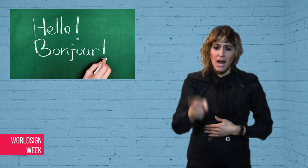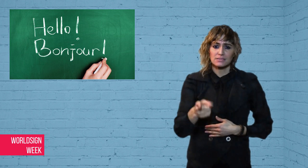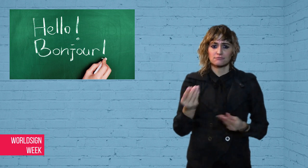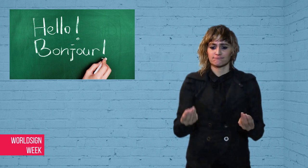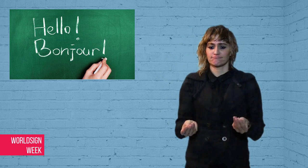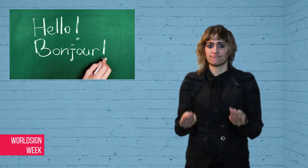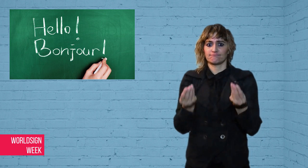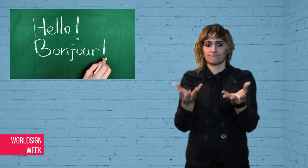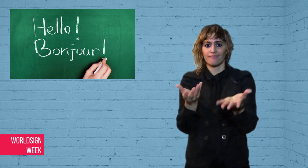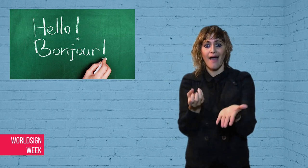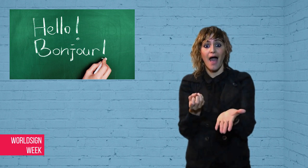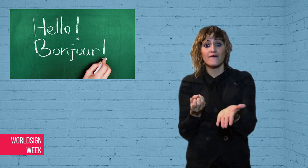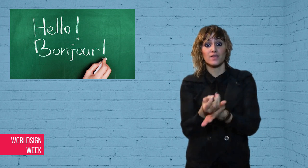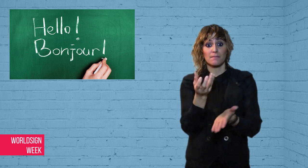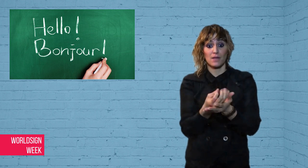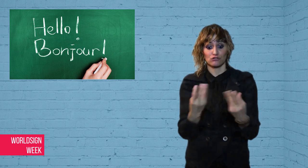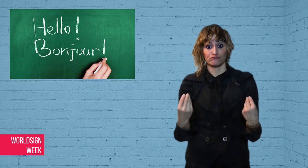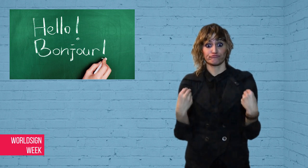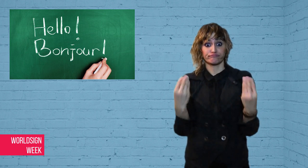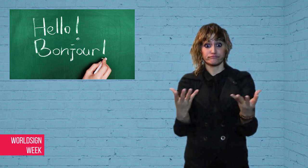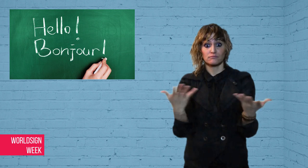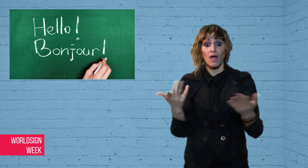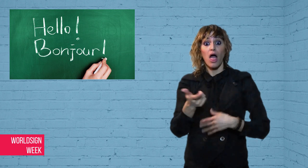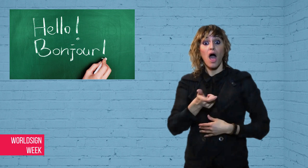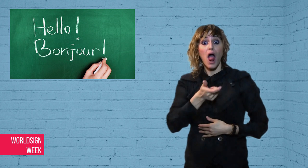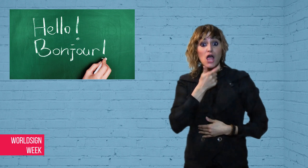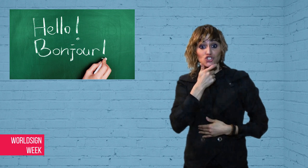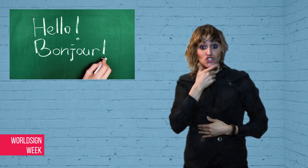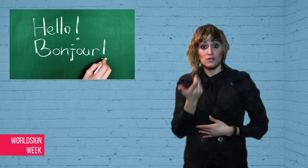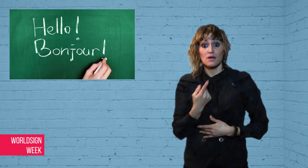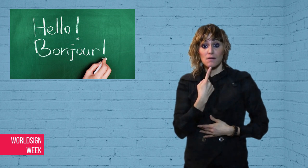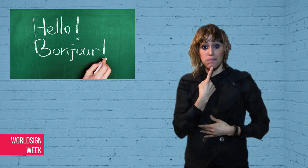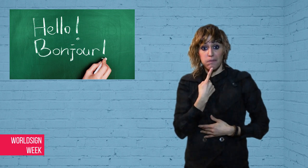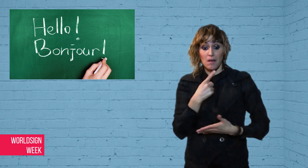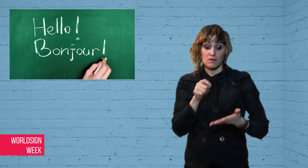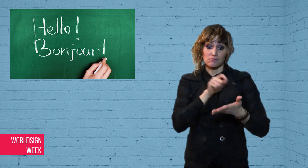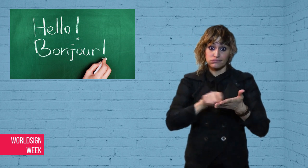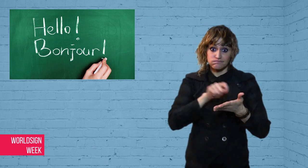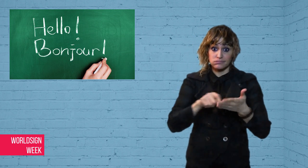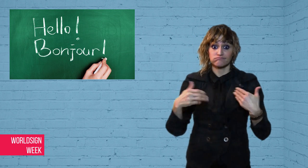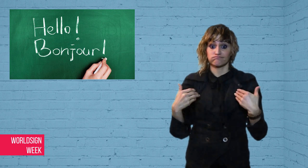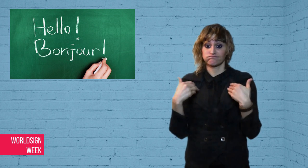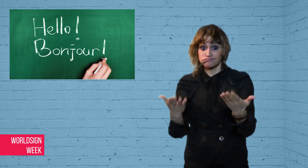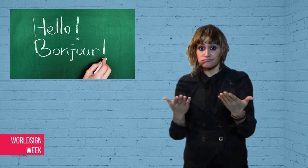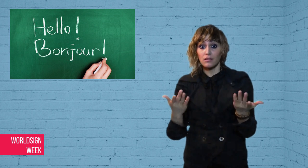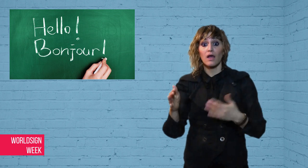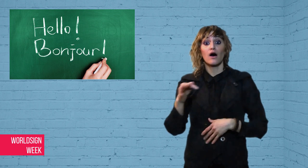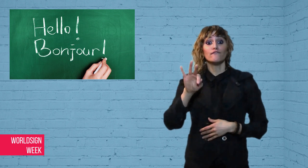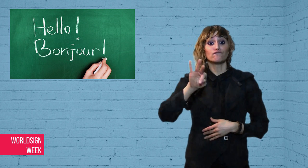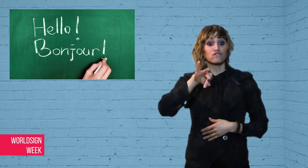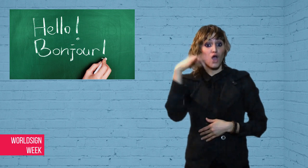required to provide information in